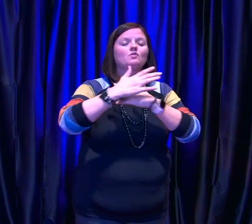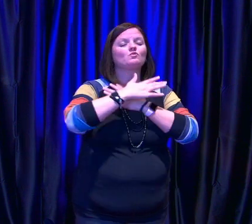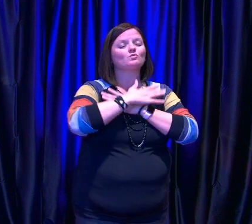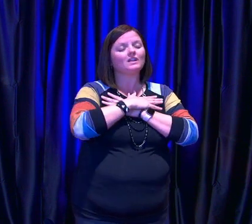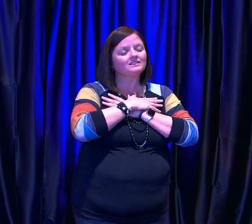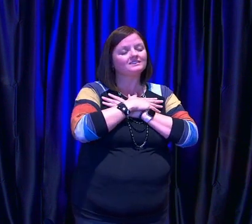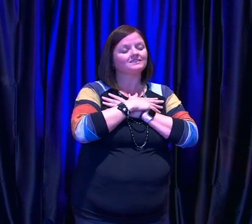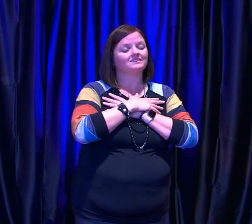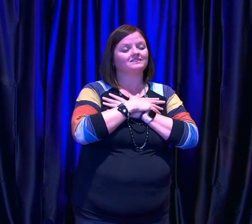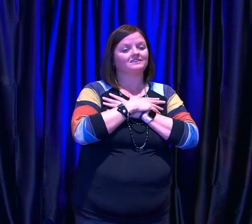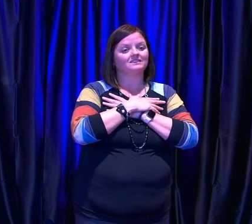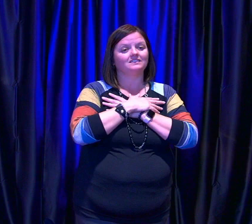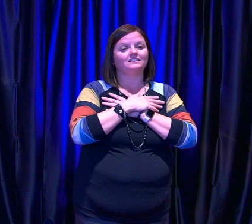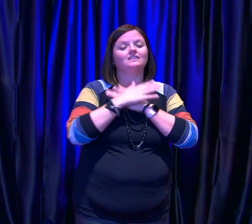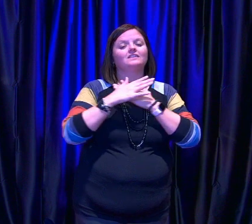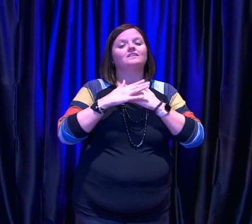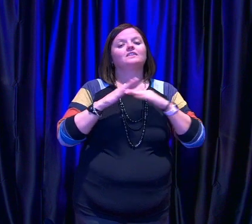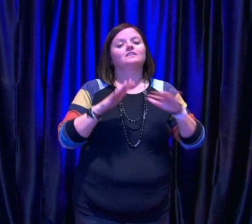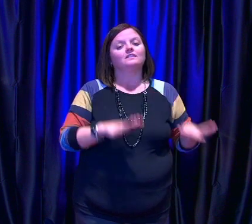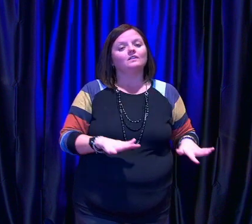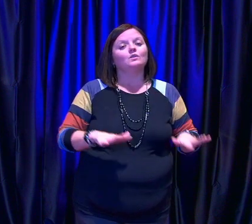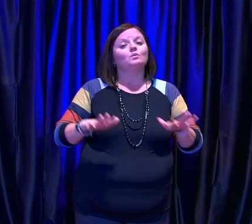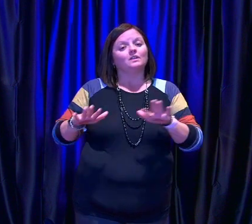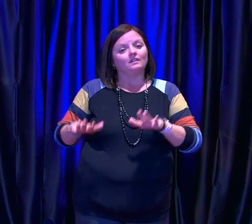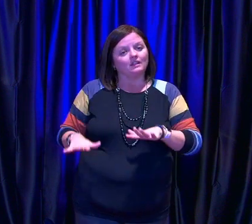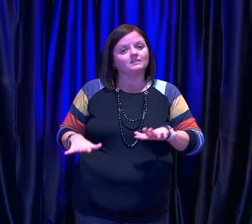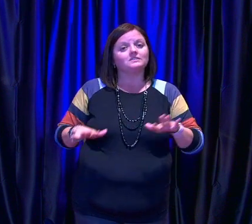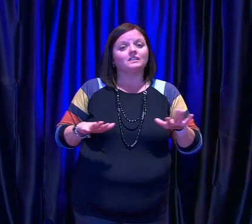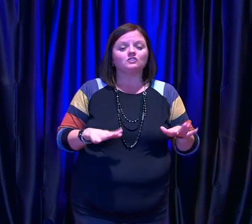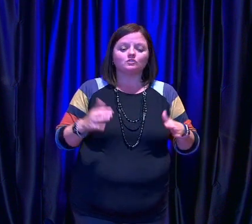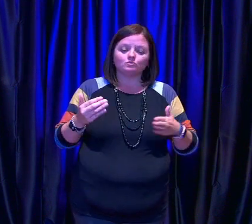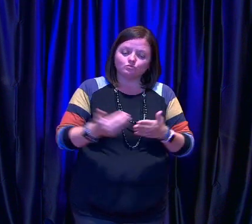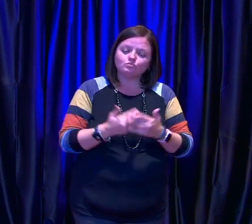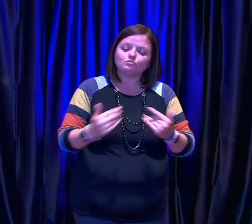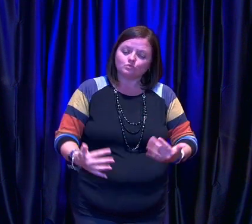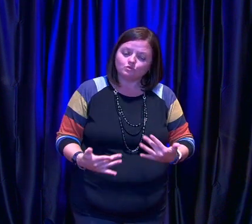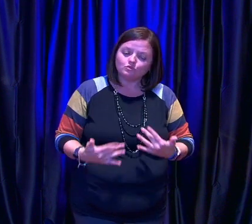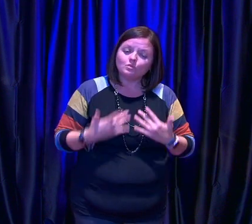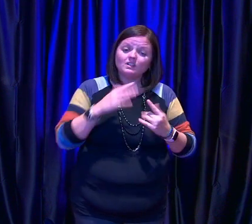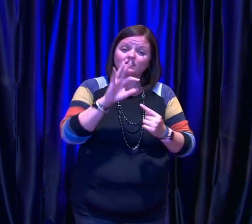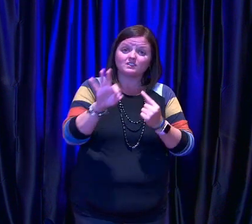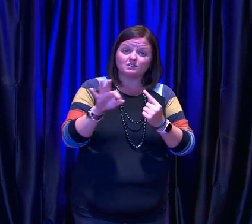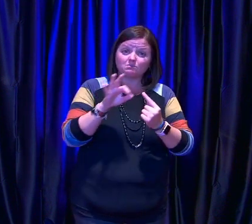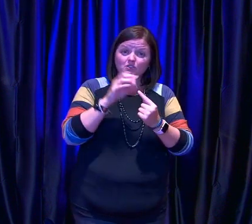and and relaxing relaxation and renewal especially for our senior adults and